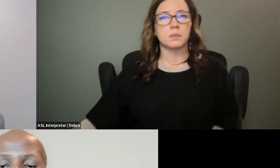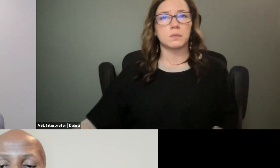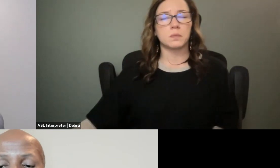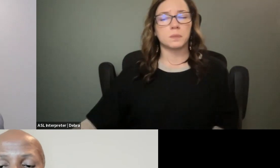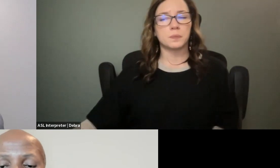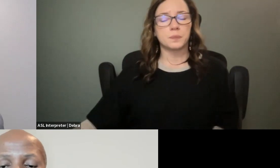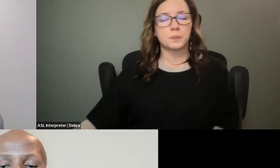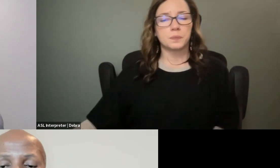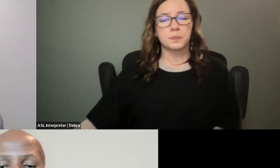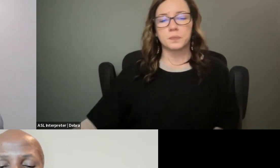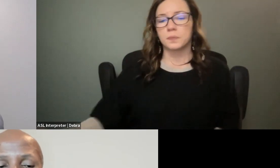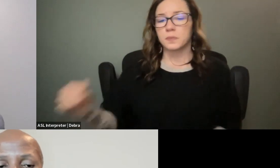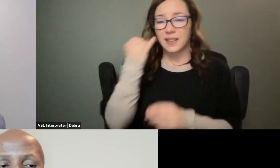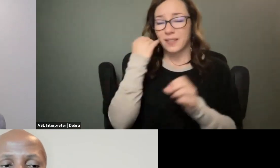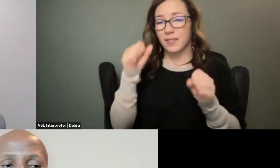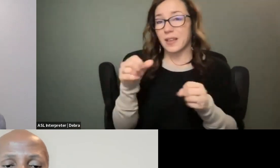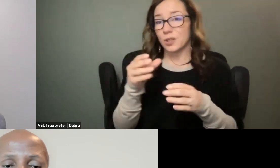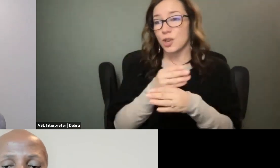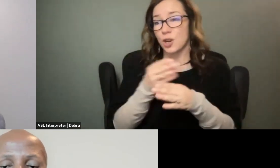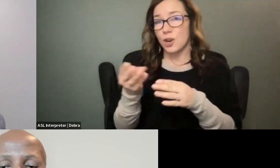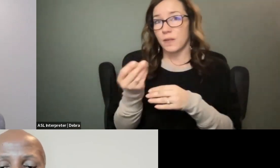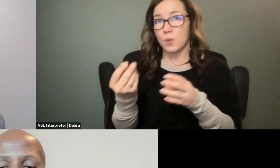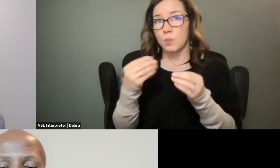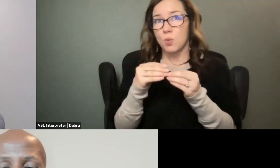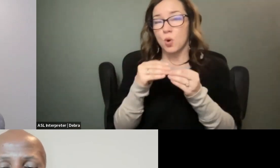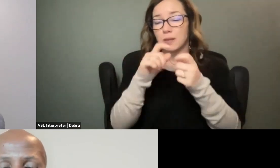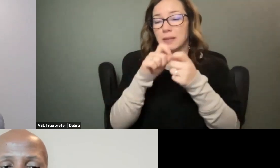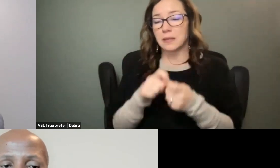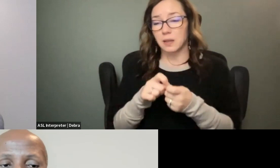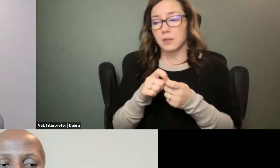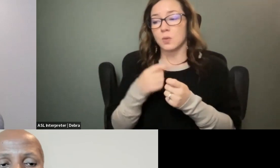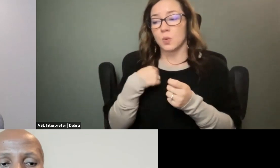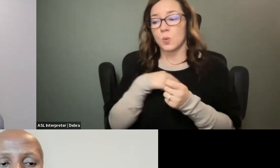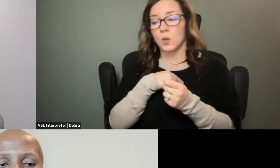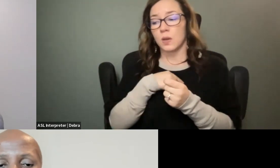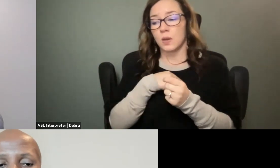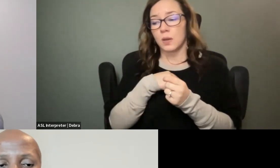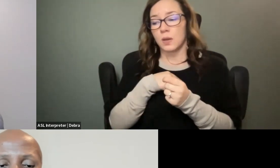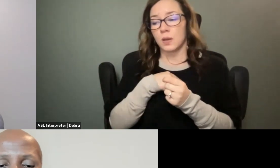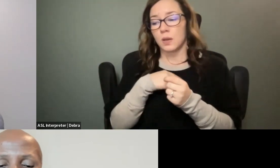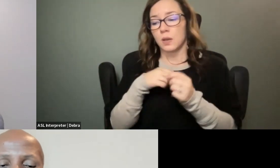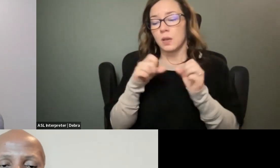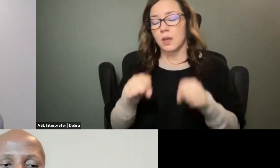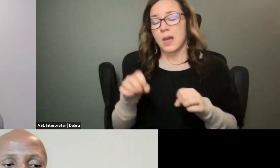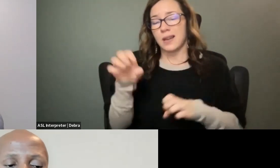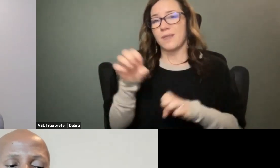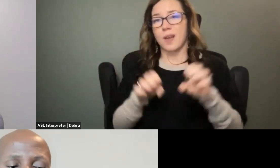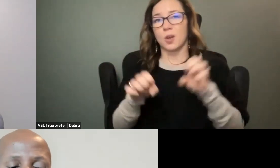if you can share a few more details we will be able able to uh